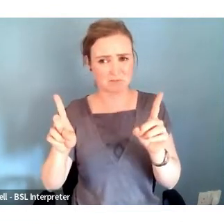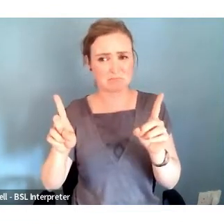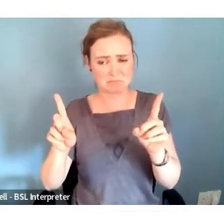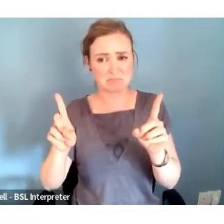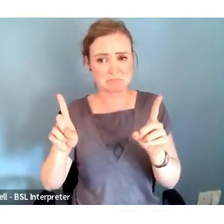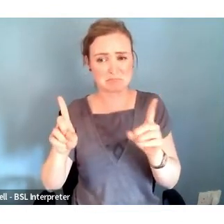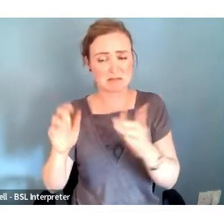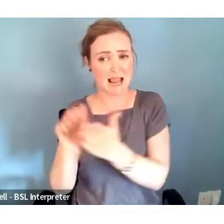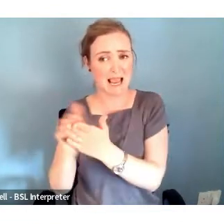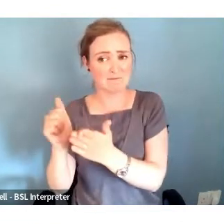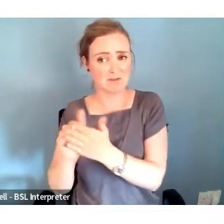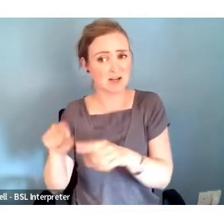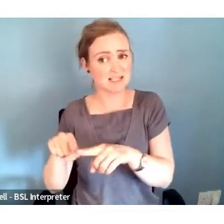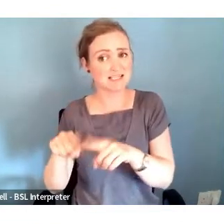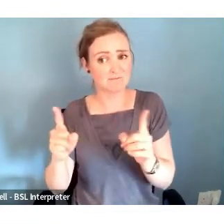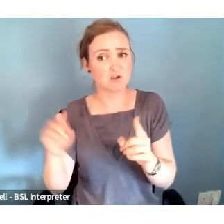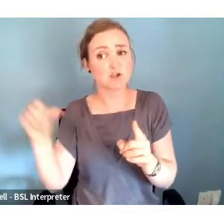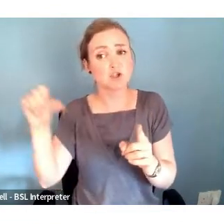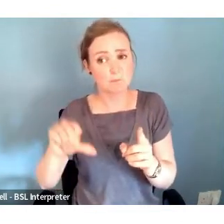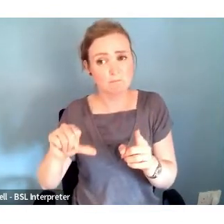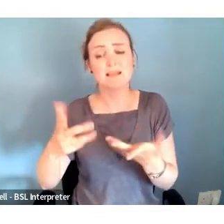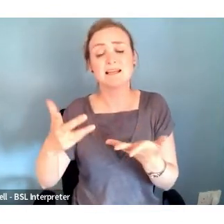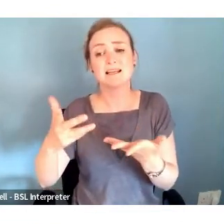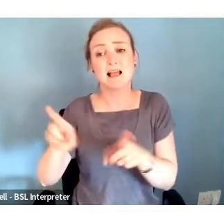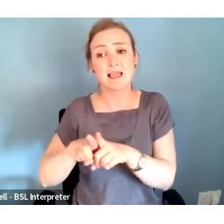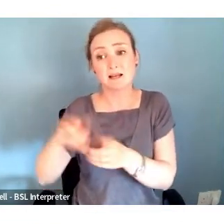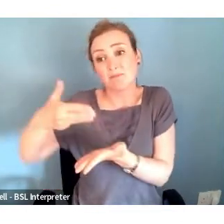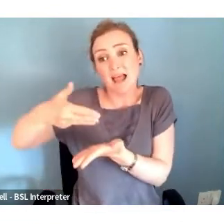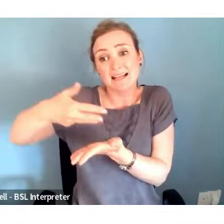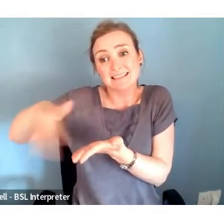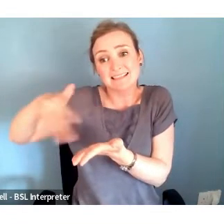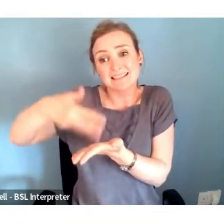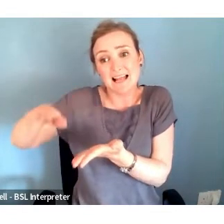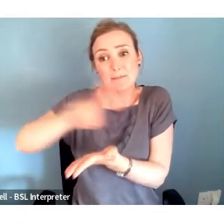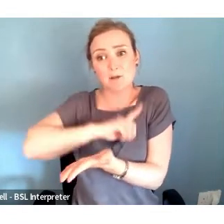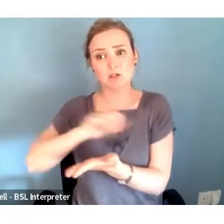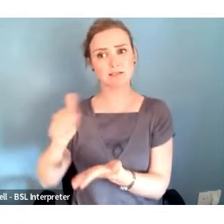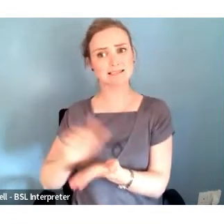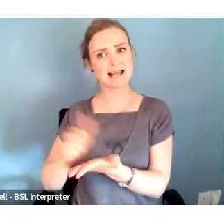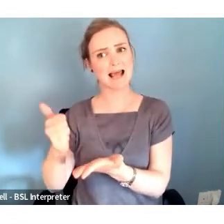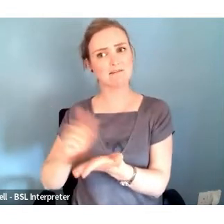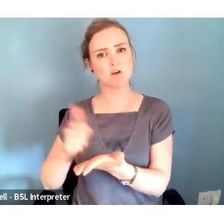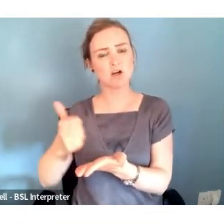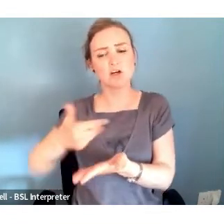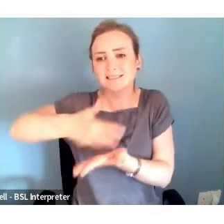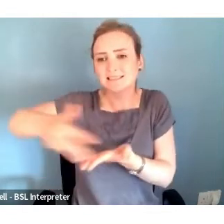. So you are actually selling something. You are selling the opportunity . You are selling your organisation